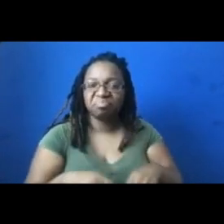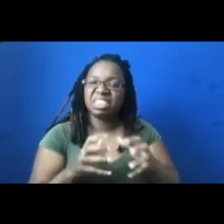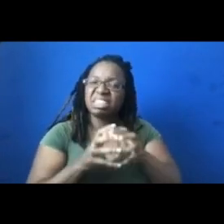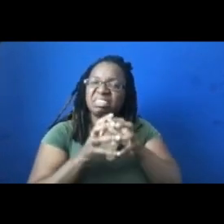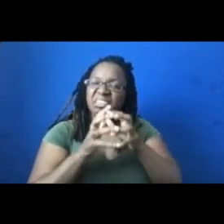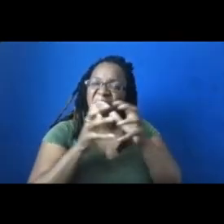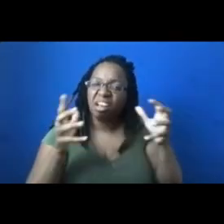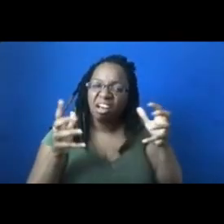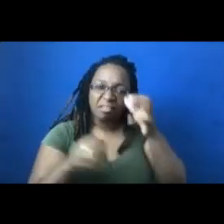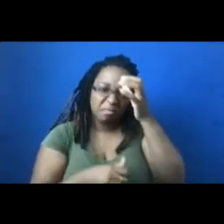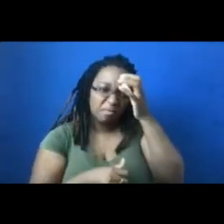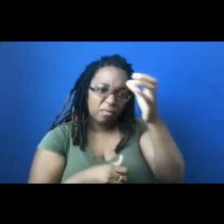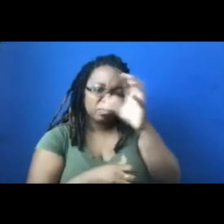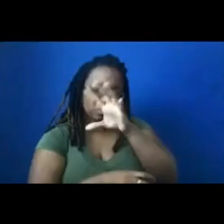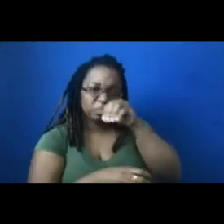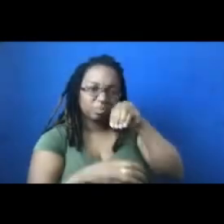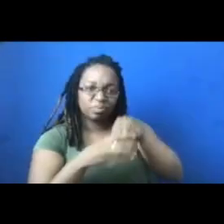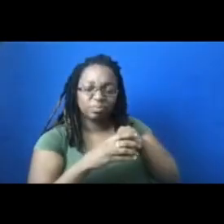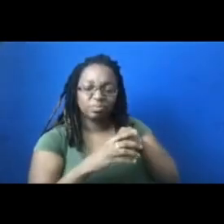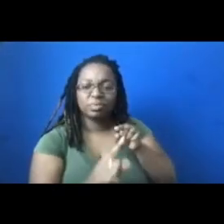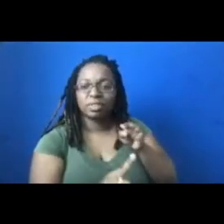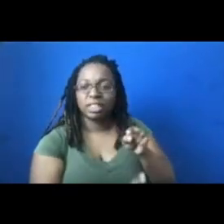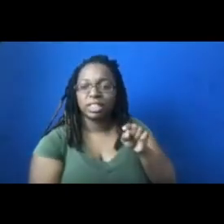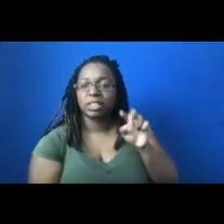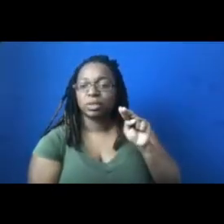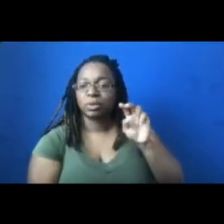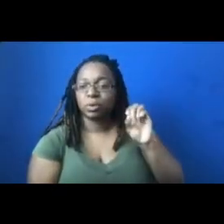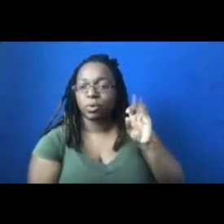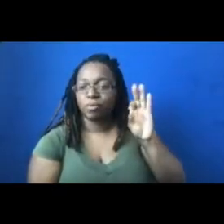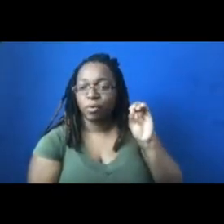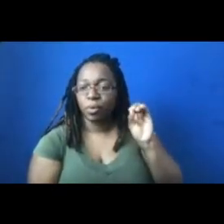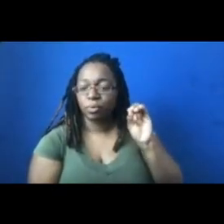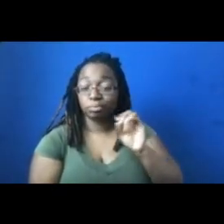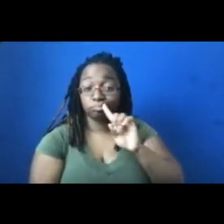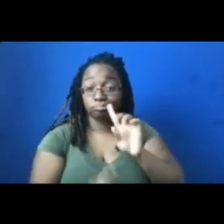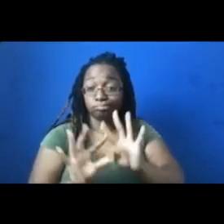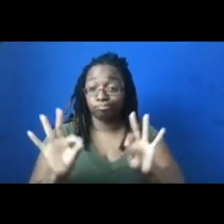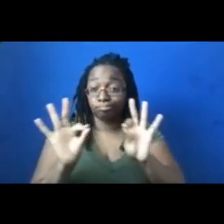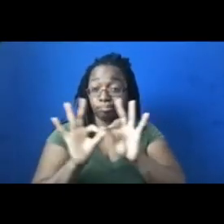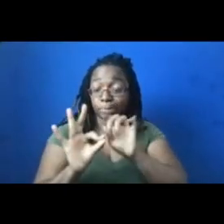(NOFO) that are very important for meeting the objectives that the National Oceanic and Atmospheric Administration